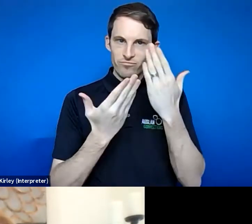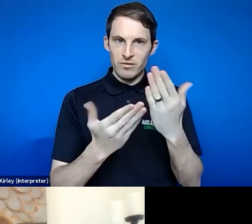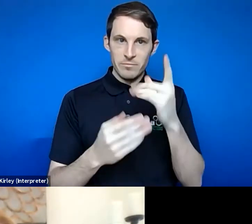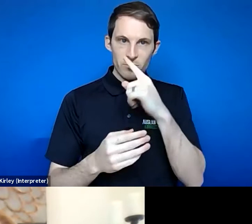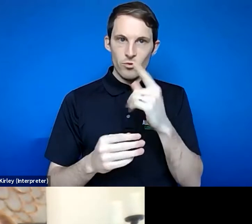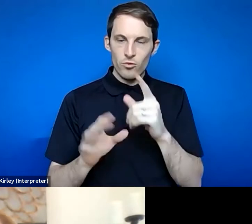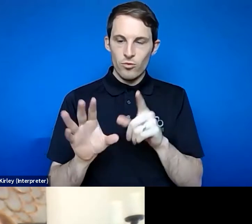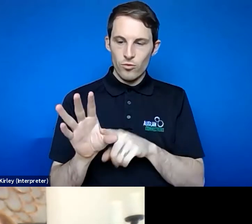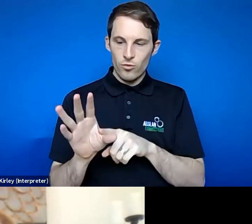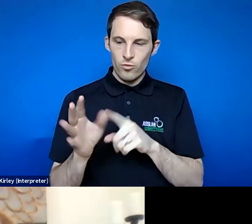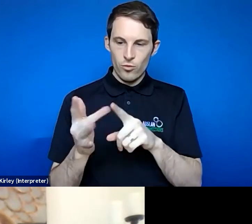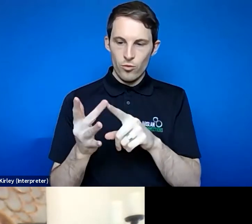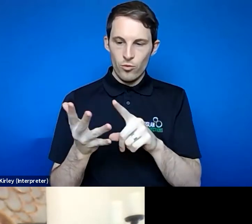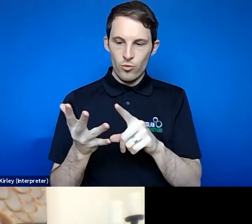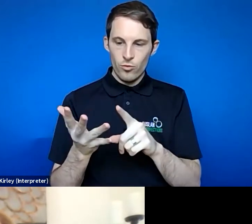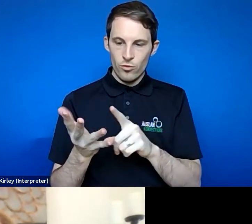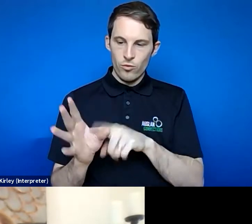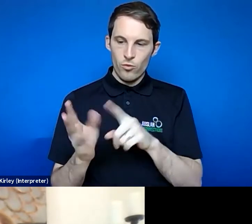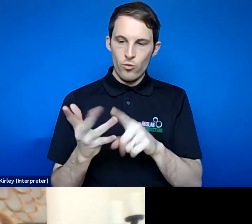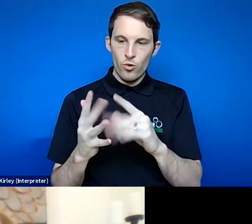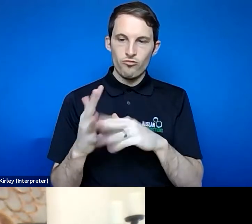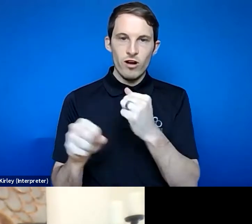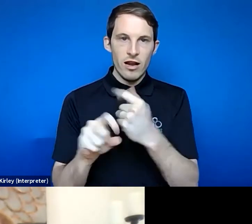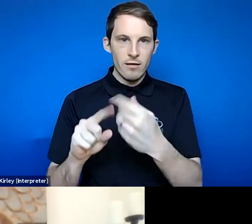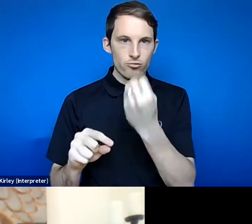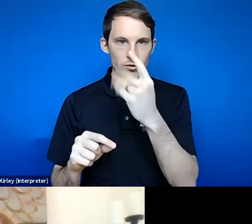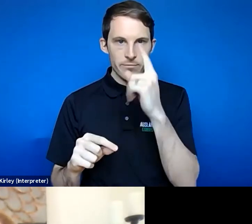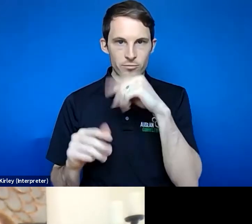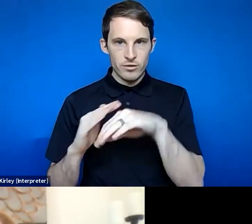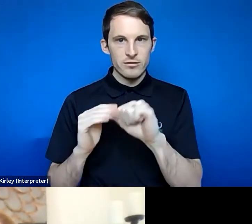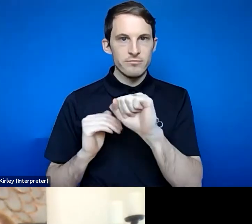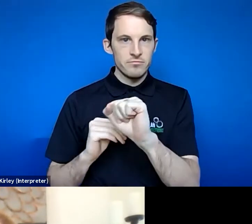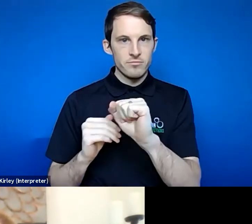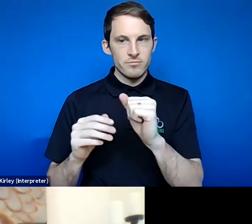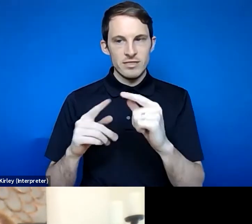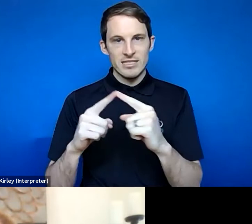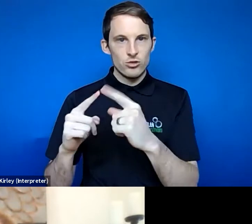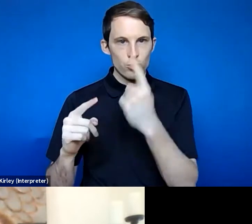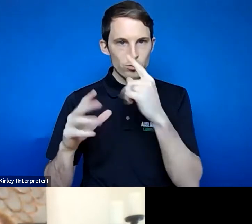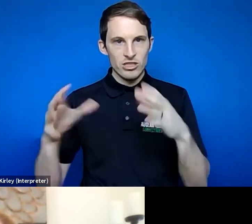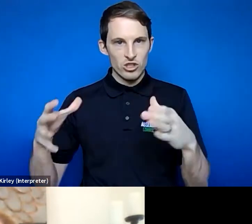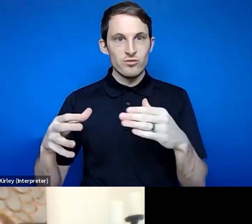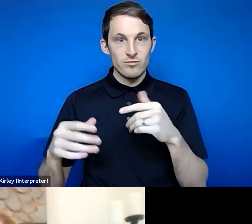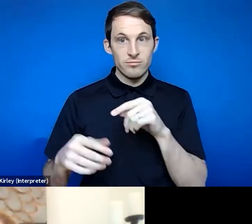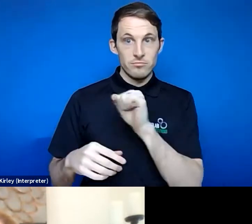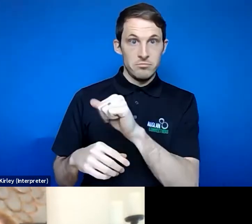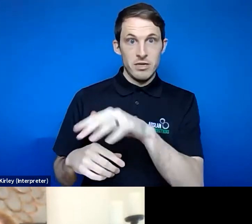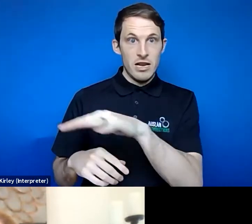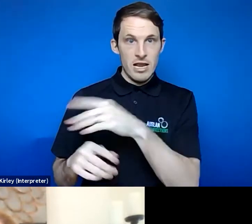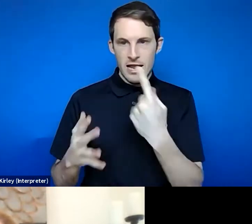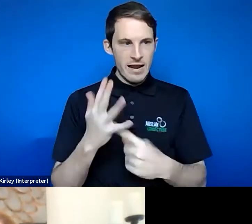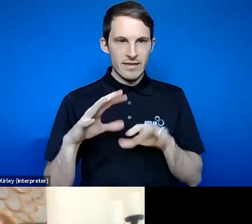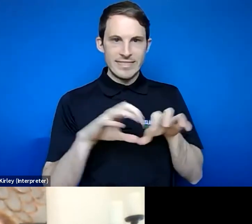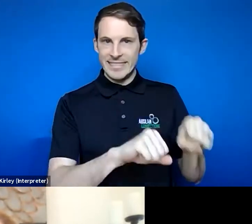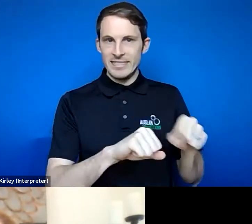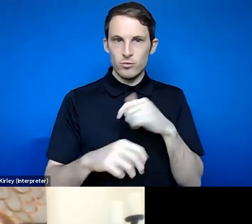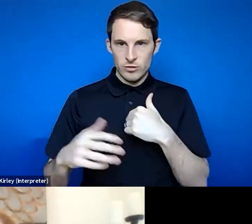and Boon Wurrung nations on whose unceded land we conduct our university and acknowledge